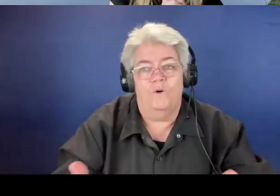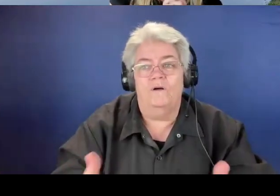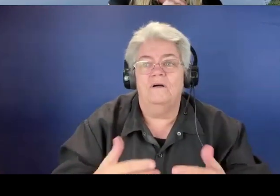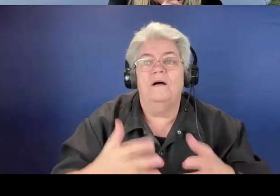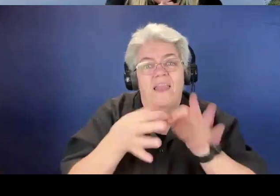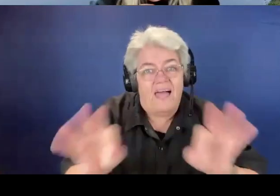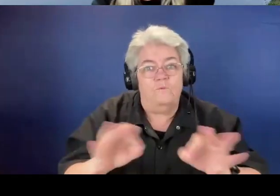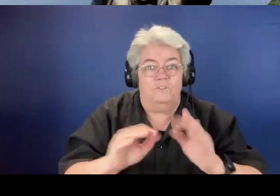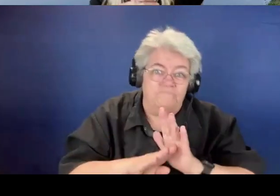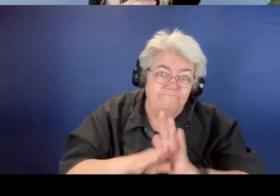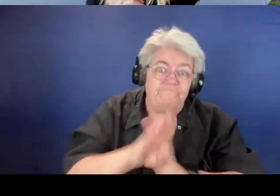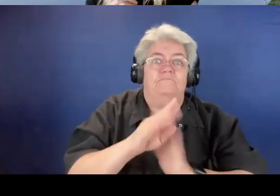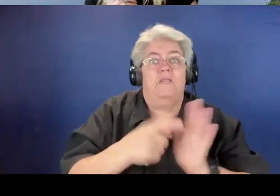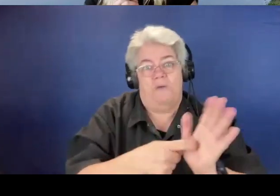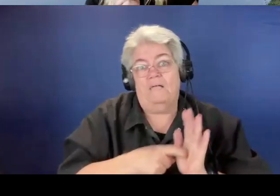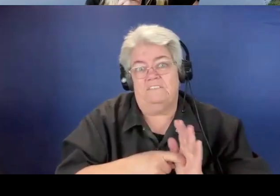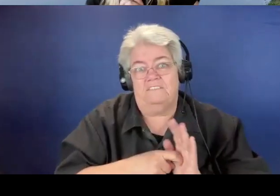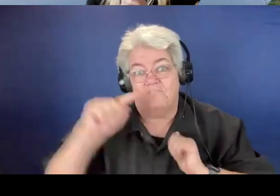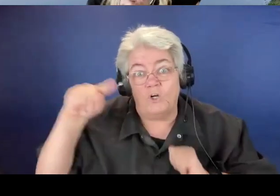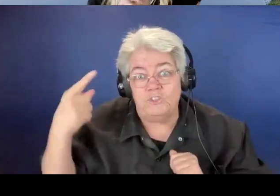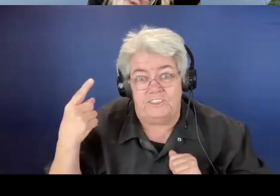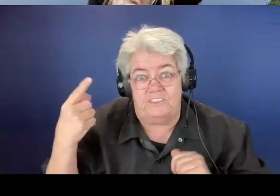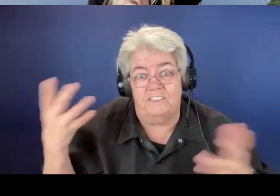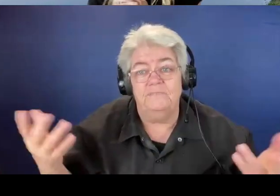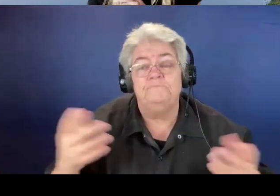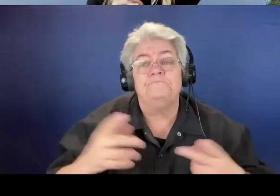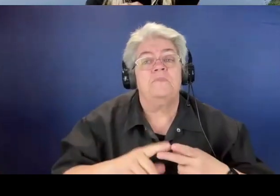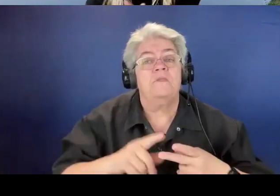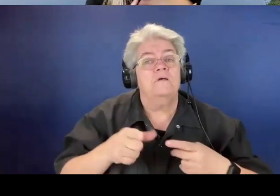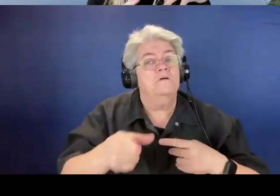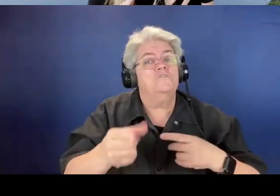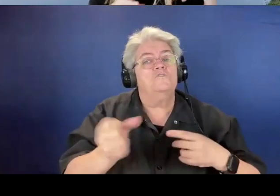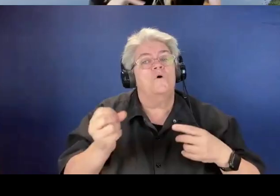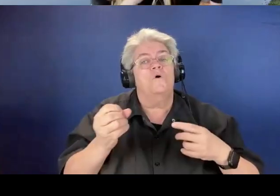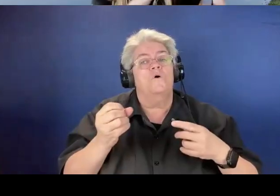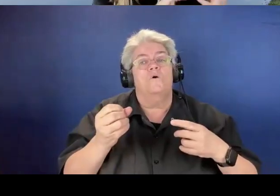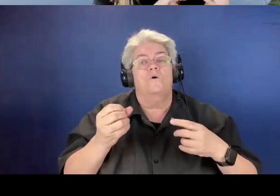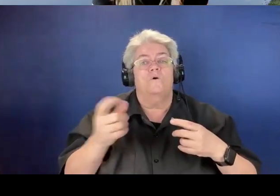I know that sometimes there's questions about, you know, if you should only